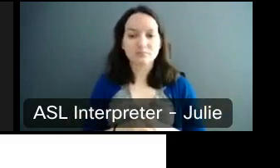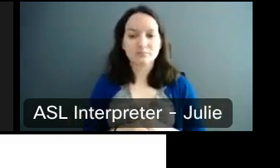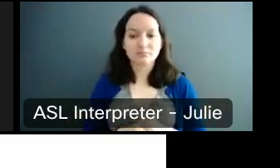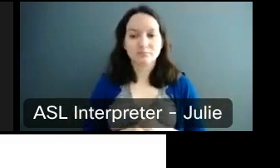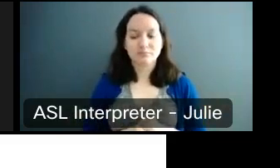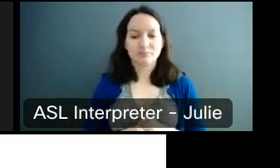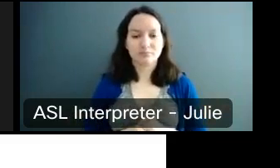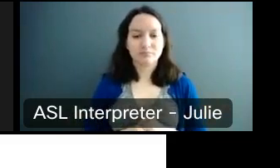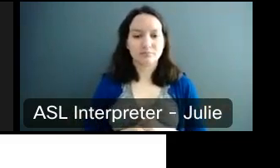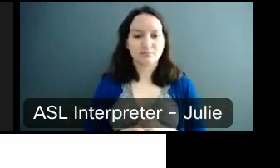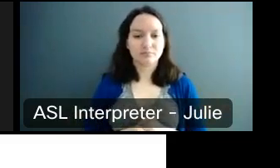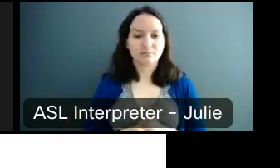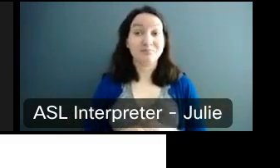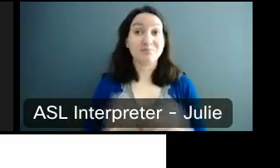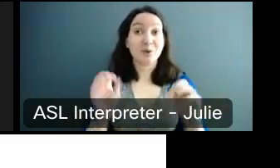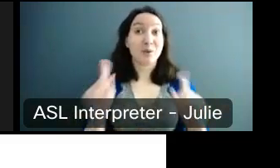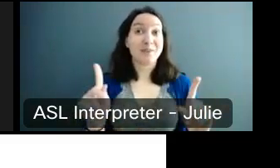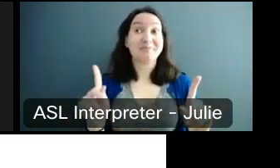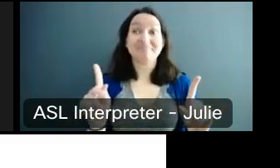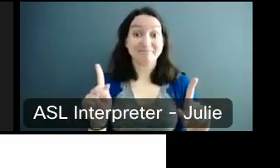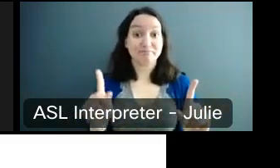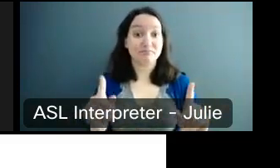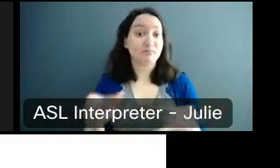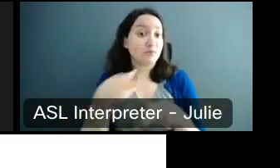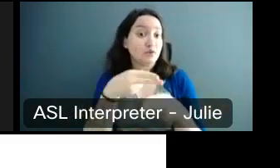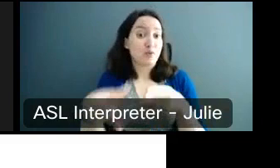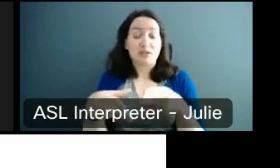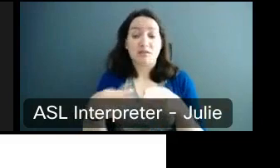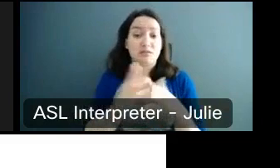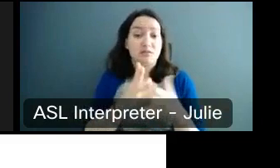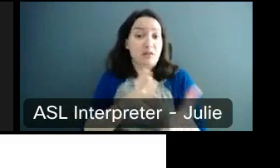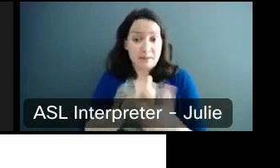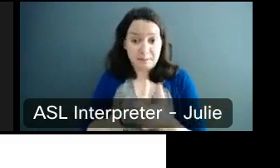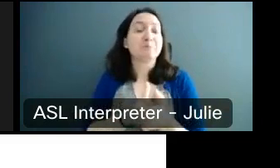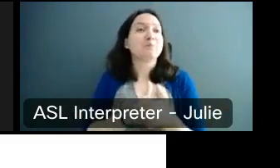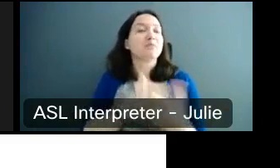Okay, so we'll give just a quick update on how we're trending for.